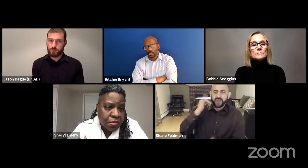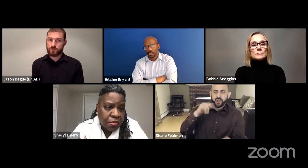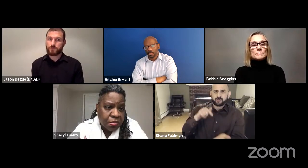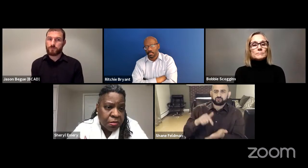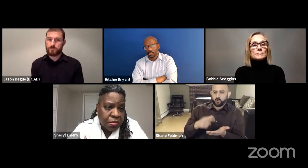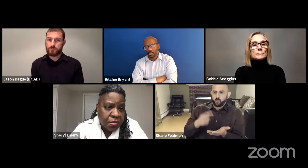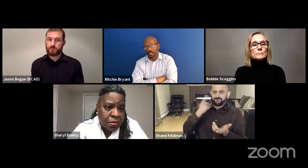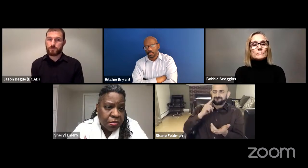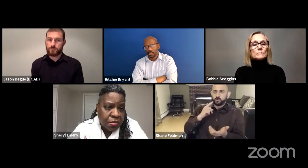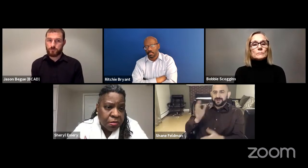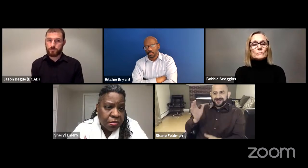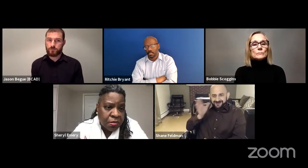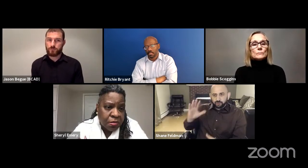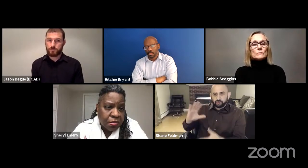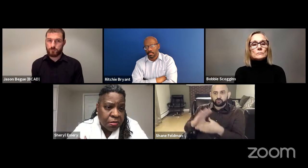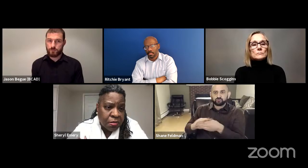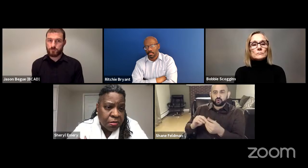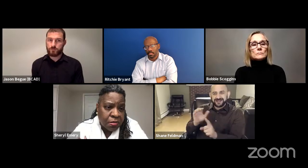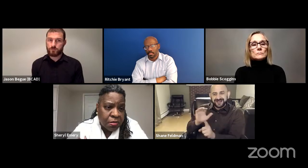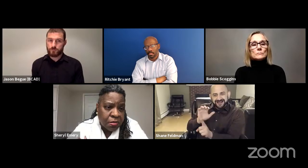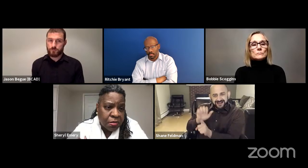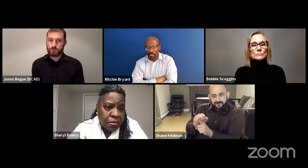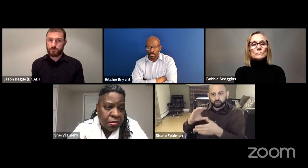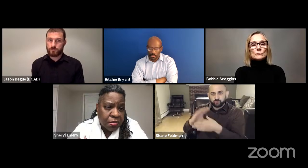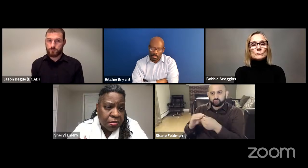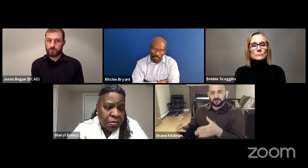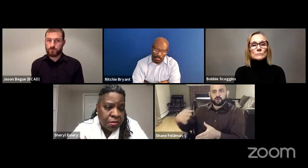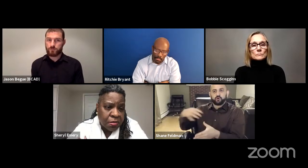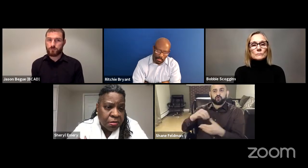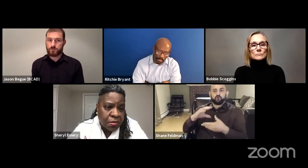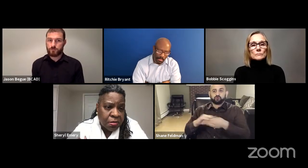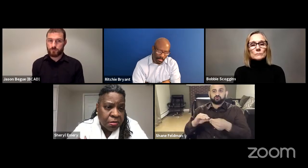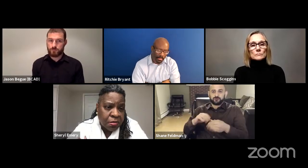they've had. So we need to remind ourselves, what are we doing this for? Capture those